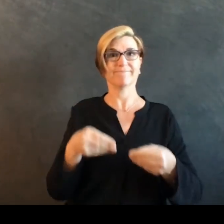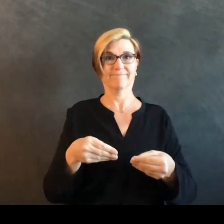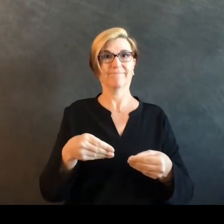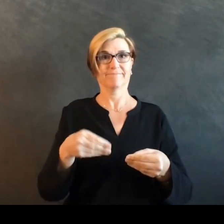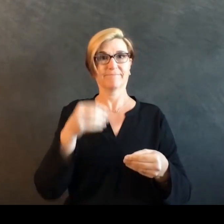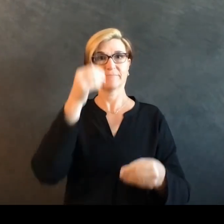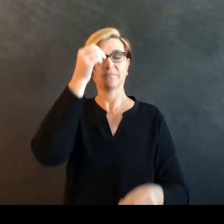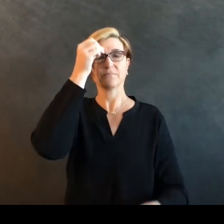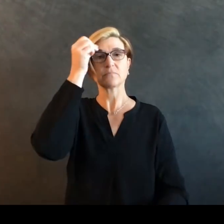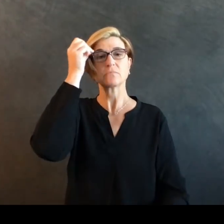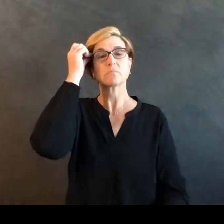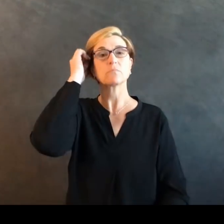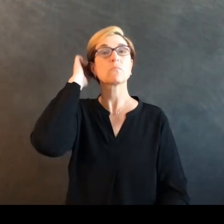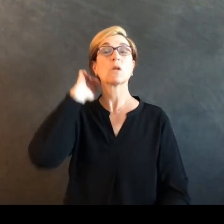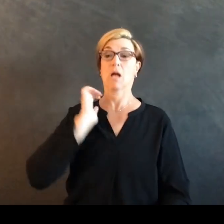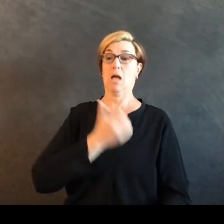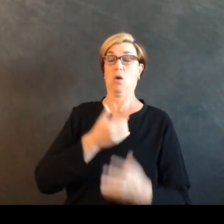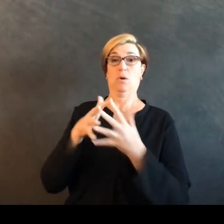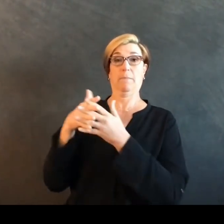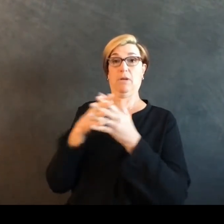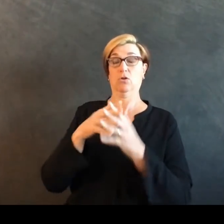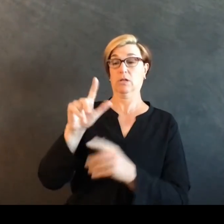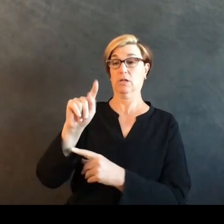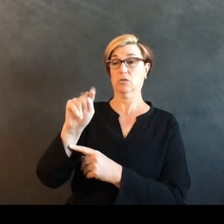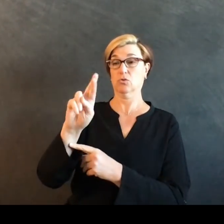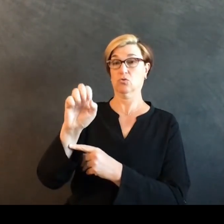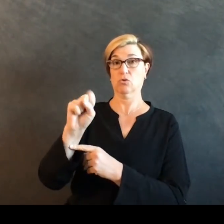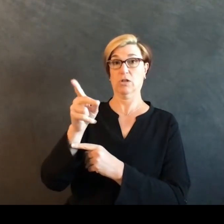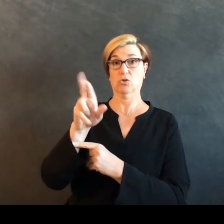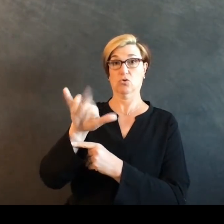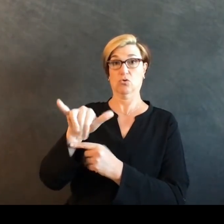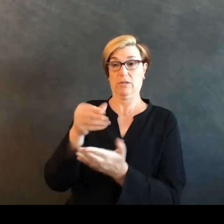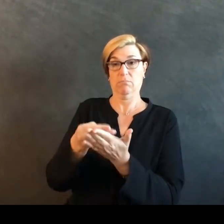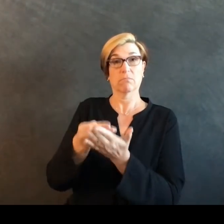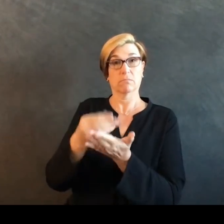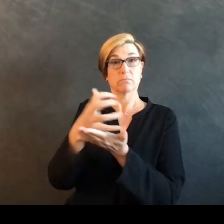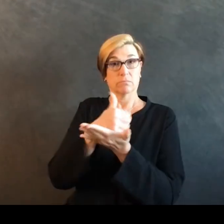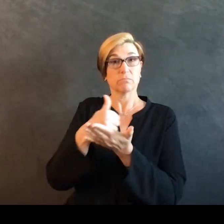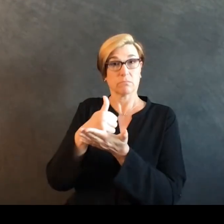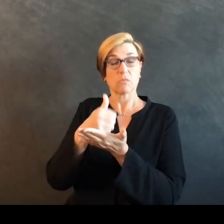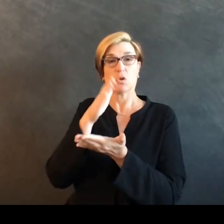deposit the money directly into the bank accounts and don't forget I will always